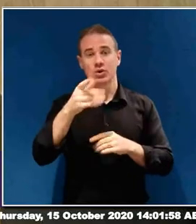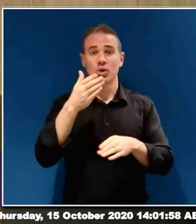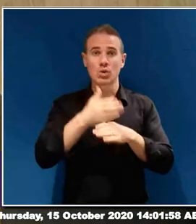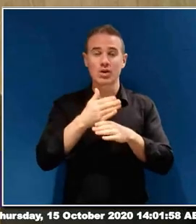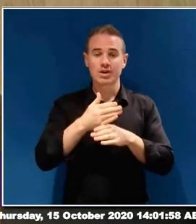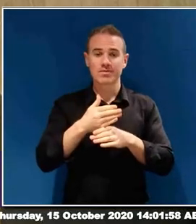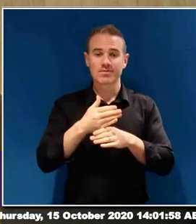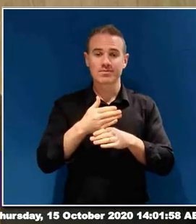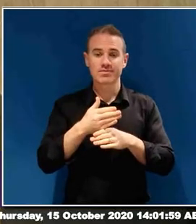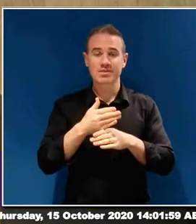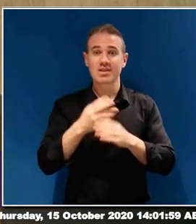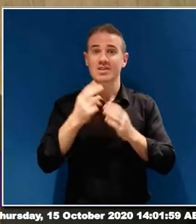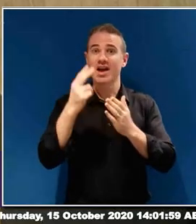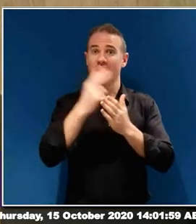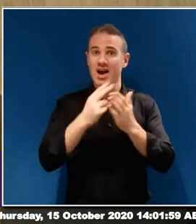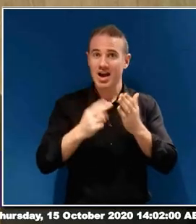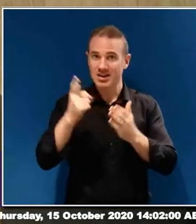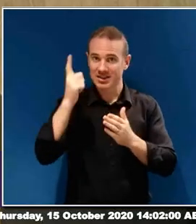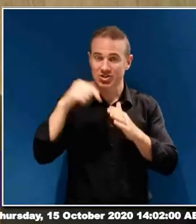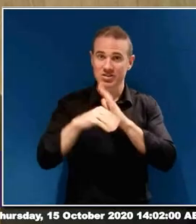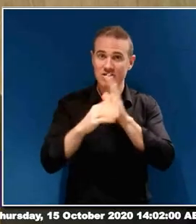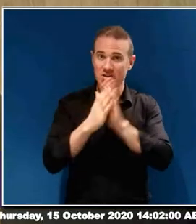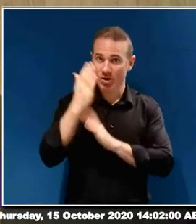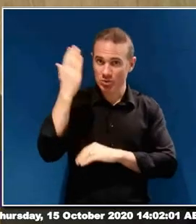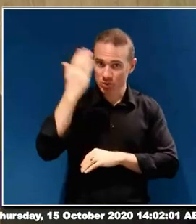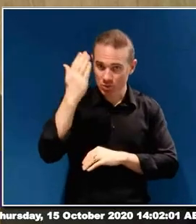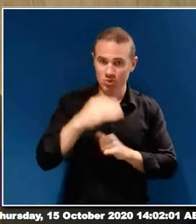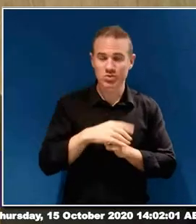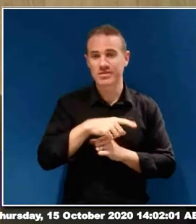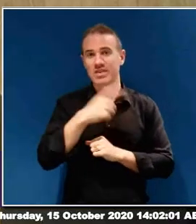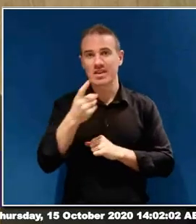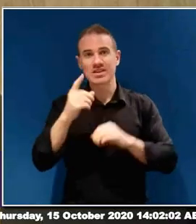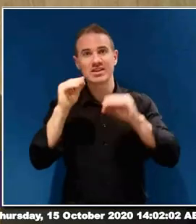in Behaviour Management Alternative Education Program,